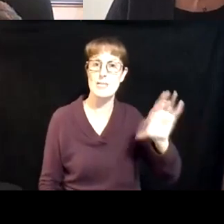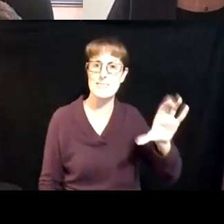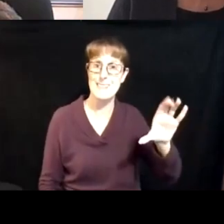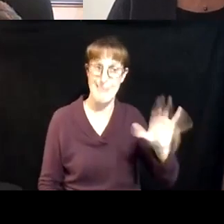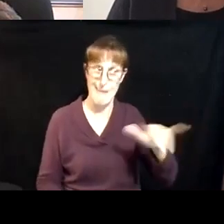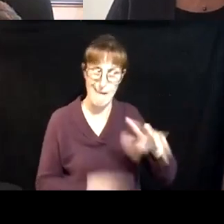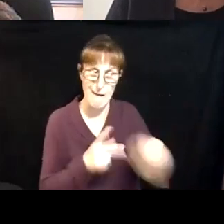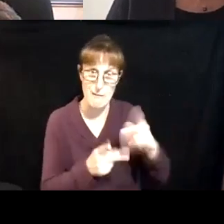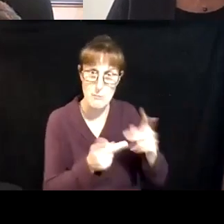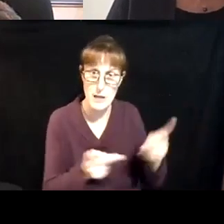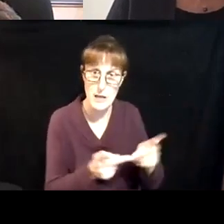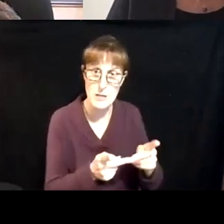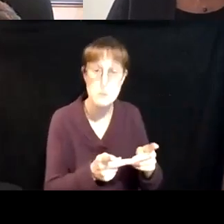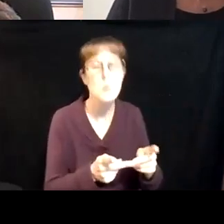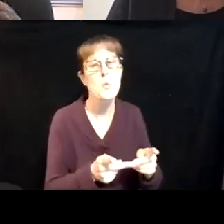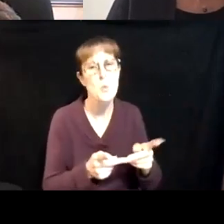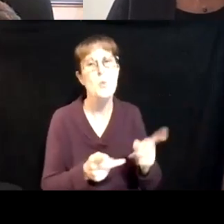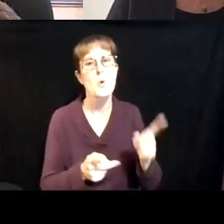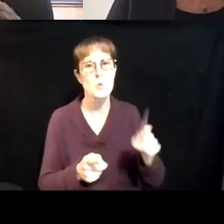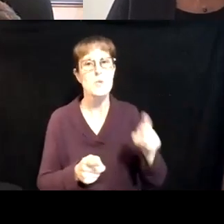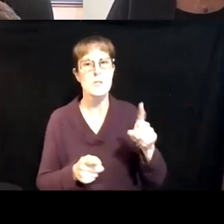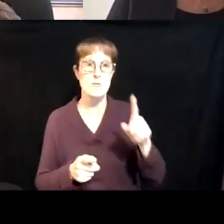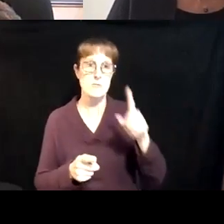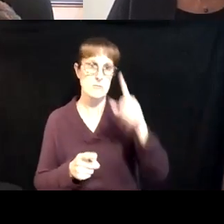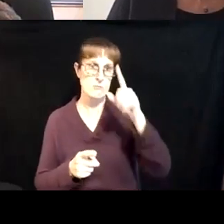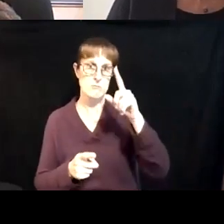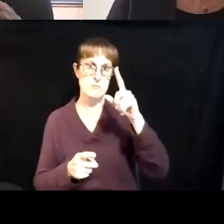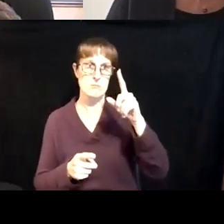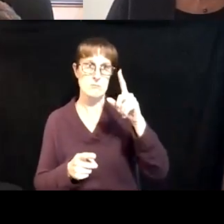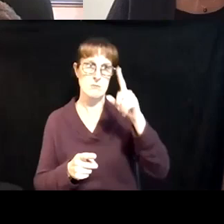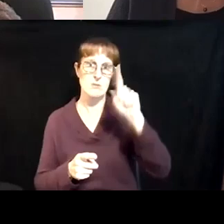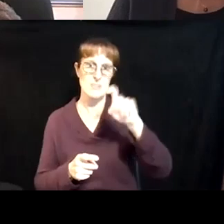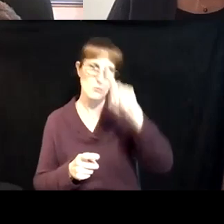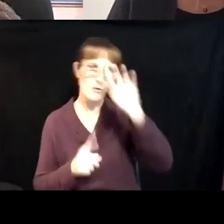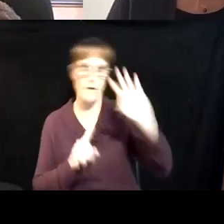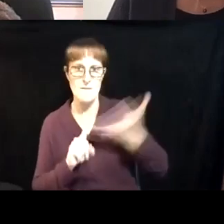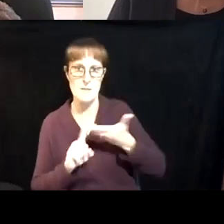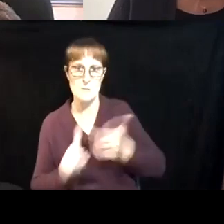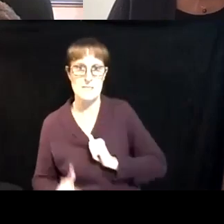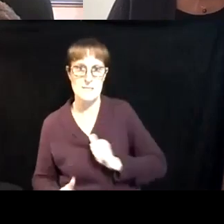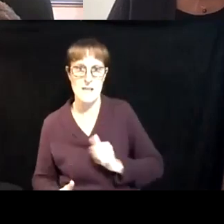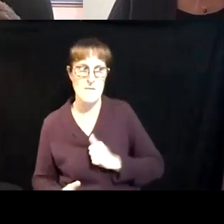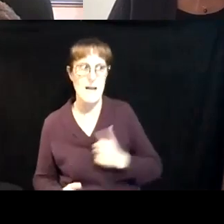yourself and the world at large that you did right by your kid. Every parent wants to do right by their kid,